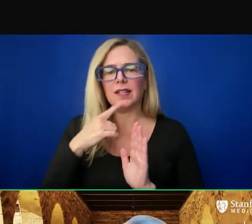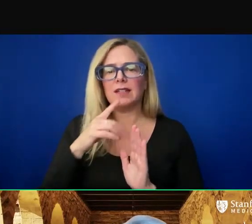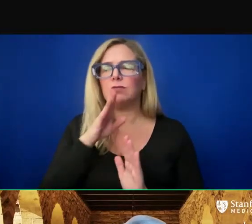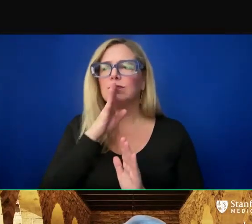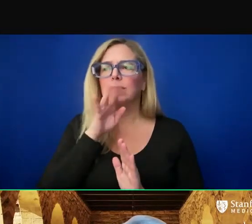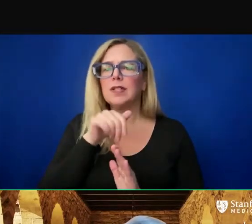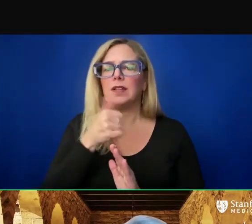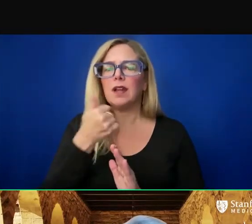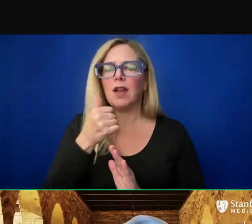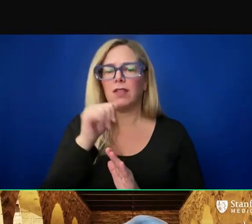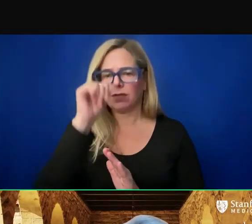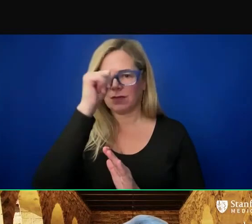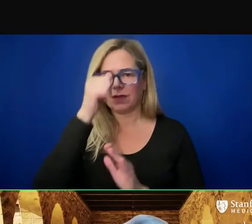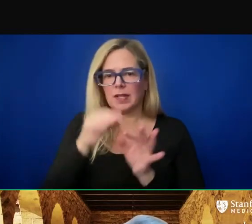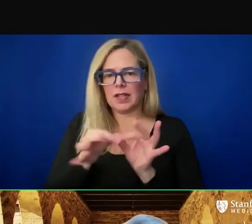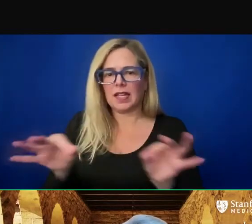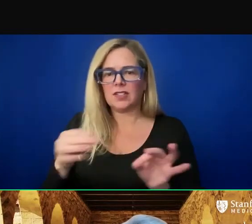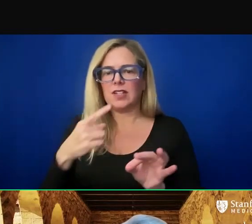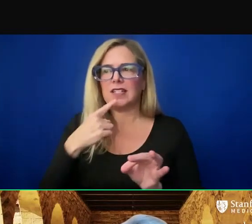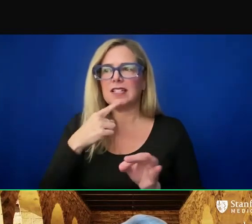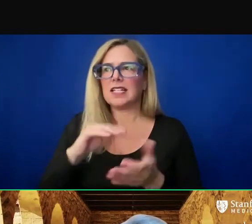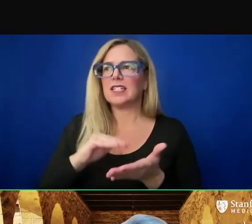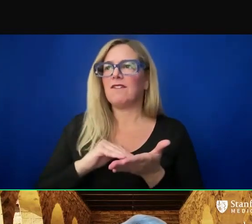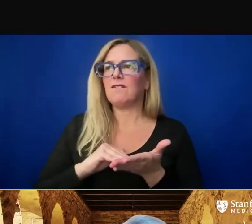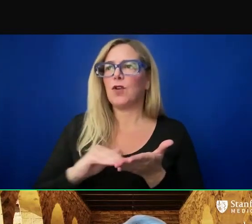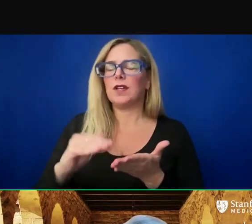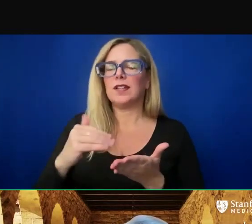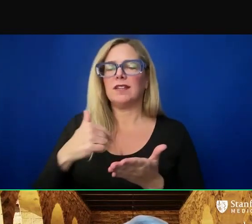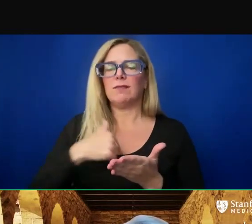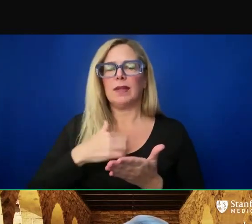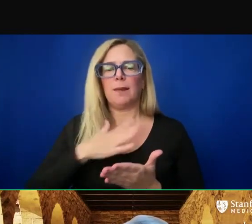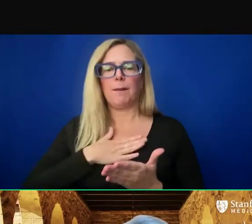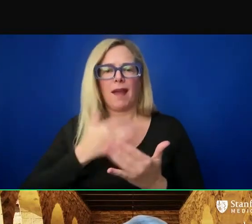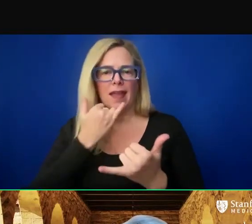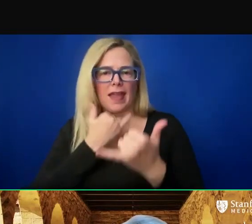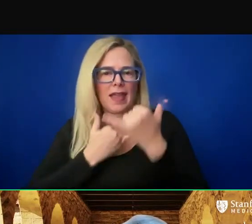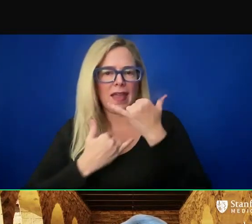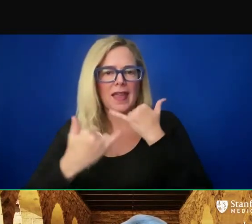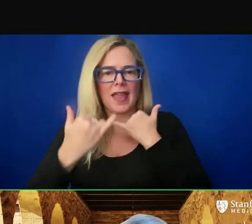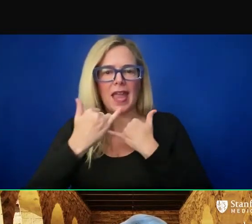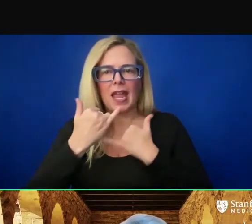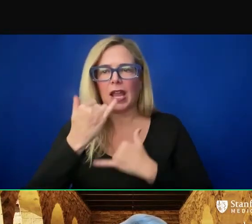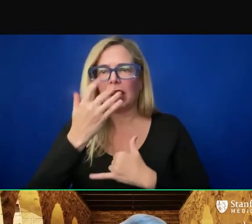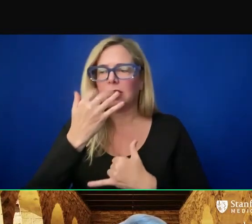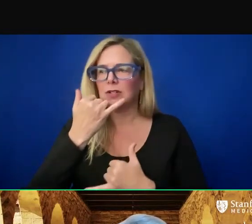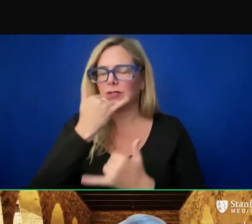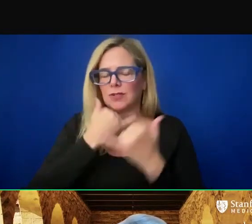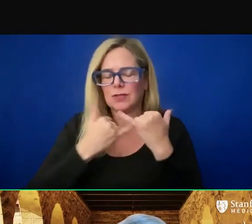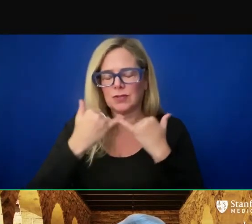which means forgive me my errors and omissions. I am human, I will make mistakes.